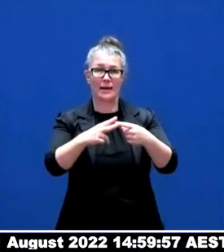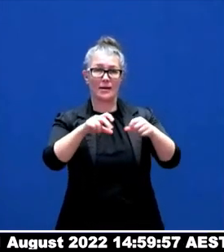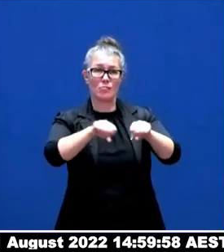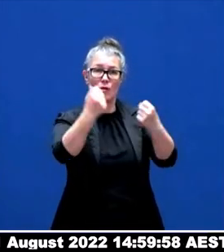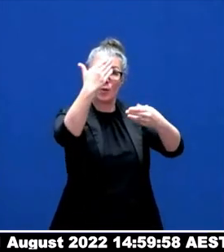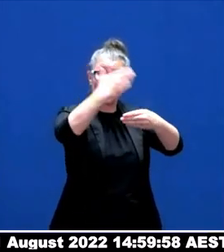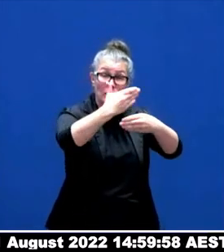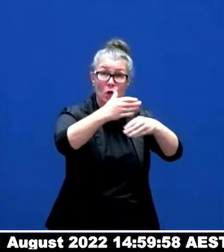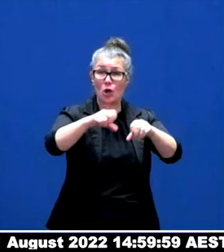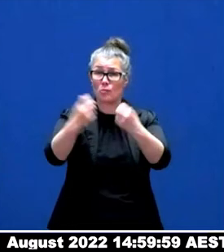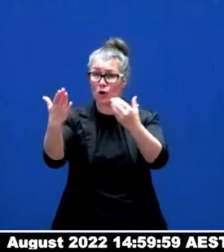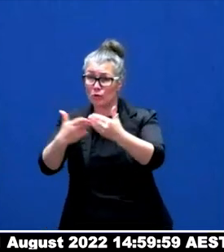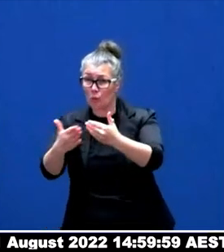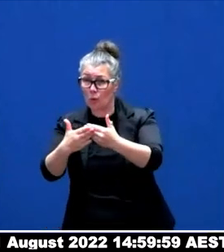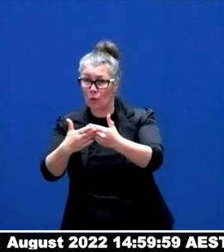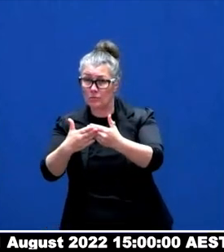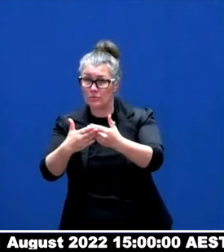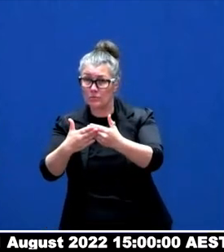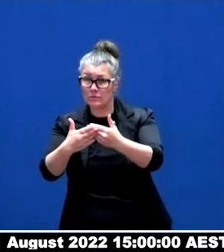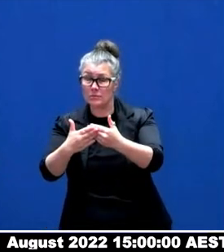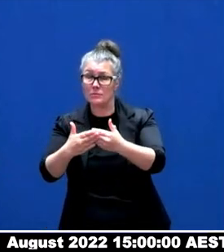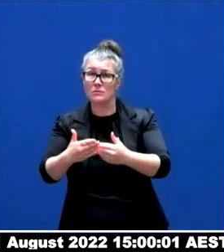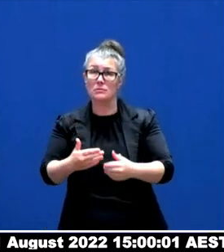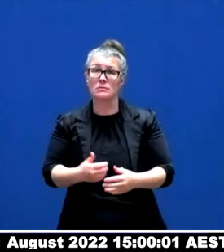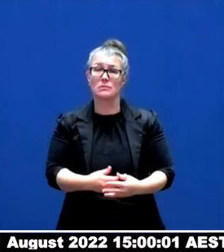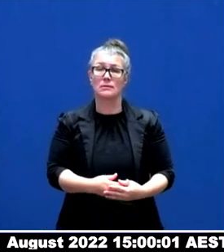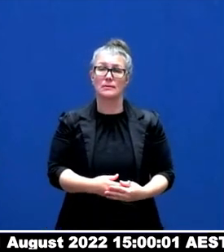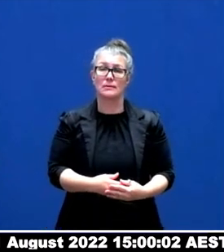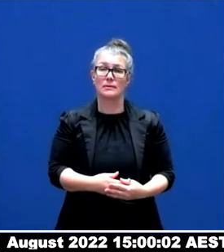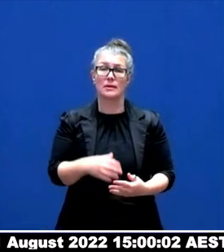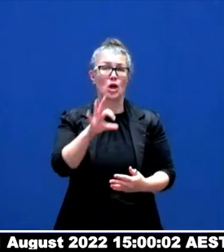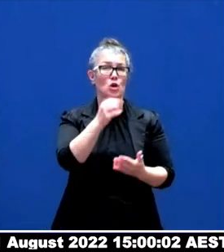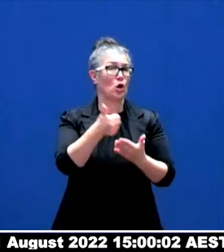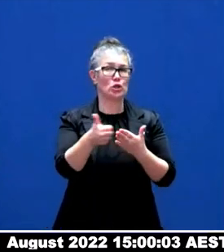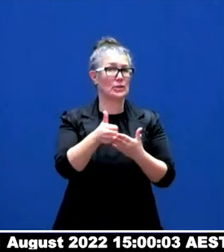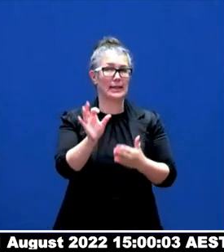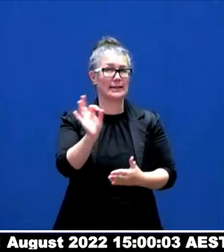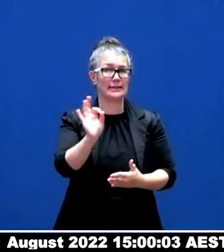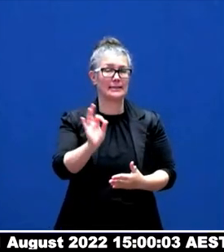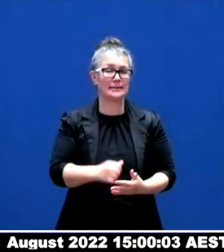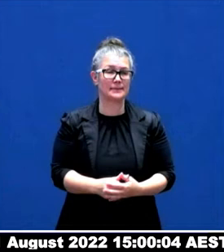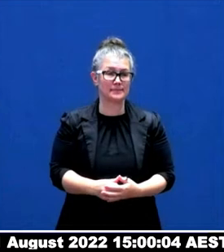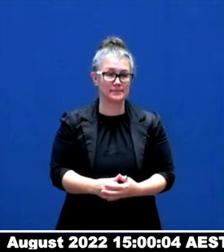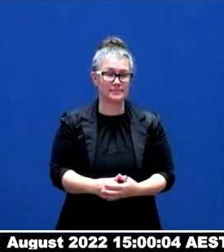Not generally. Accessing the community?